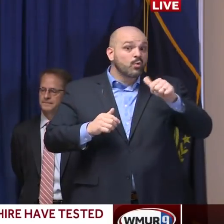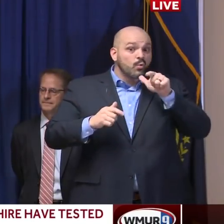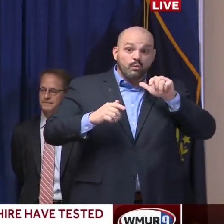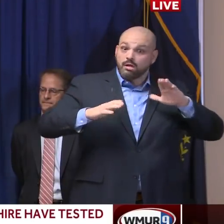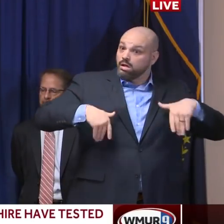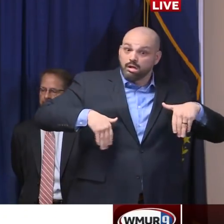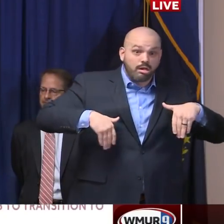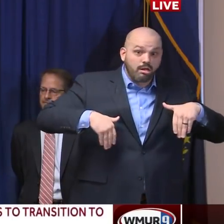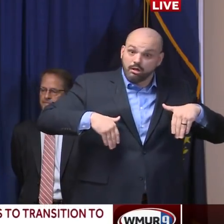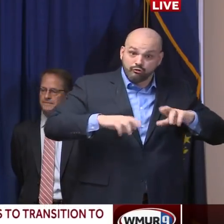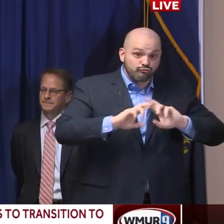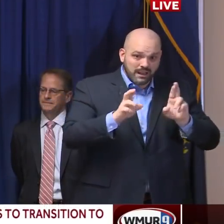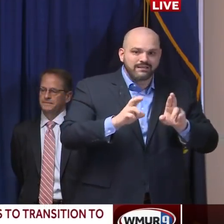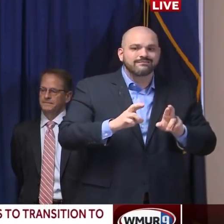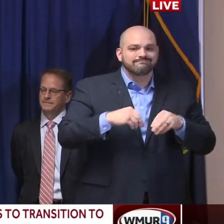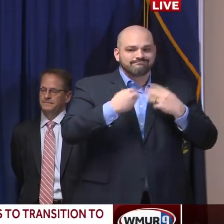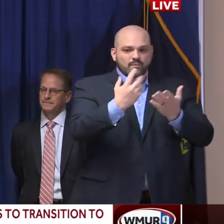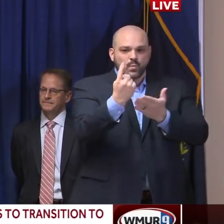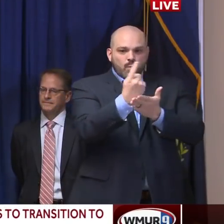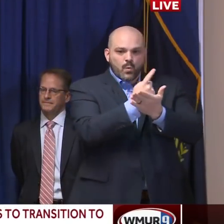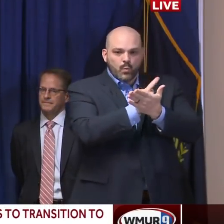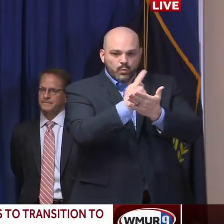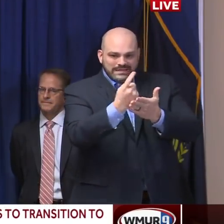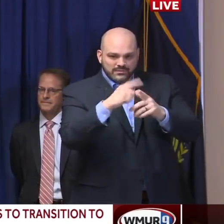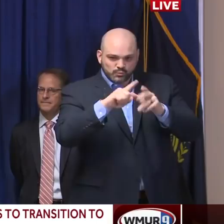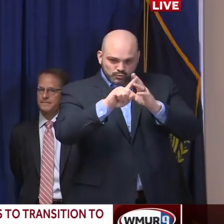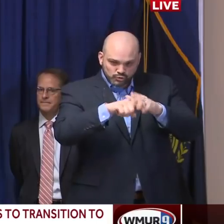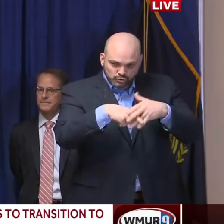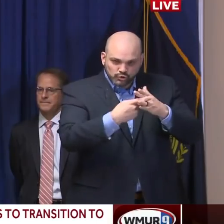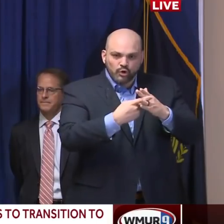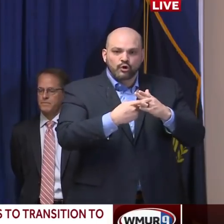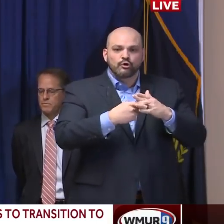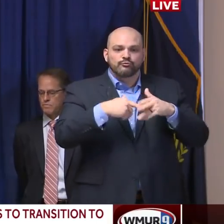REGARDLESS, EVERY DISTRICT WILL HAVE ONE WEEK TO FULLY TRANSITION TO THE NEW LEARNING ENVIRONMENT.